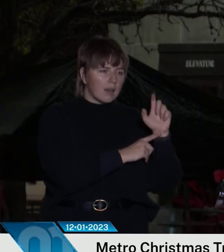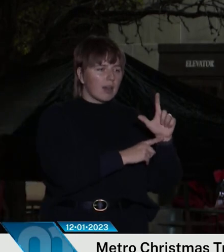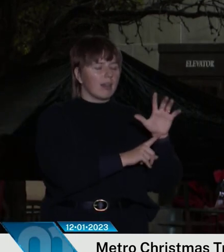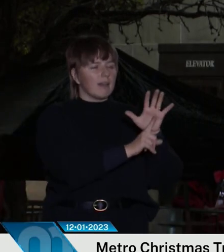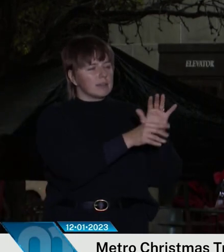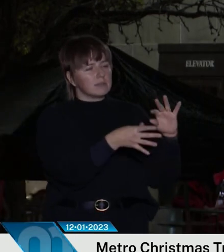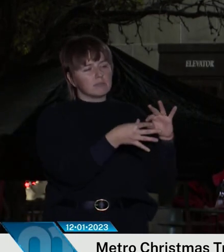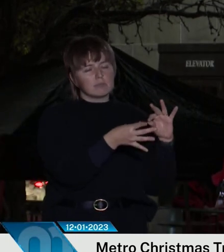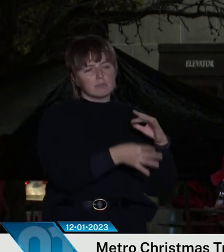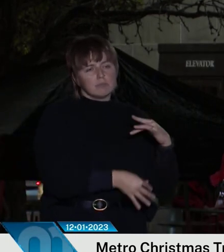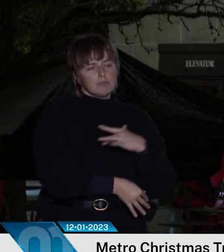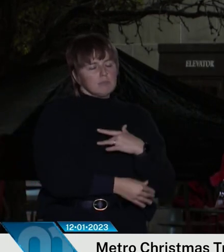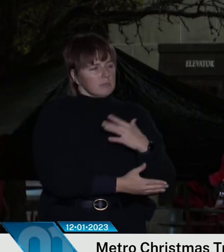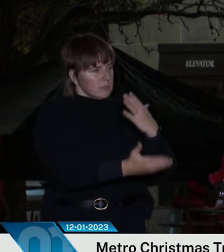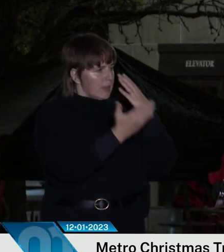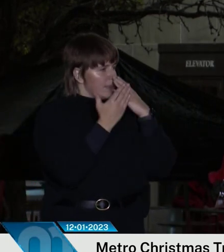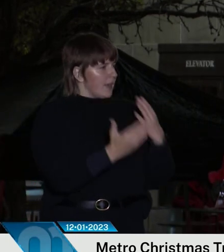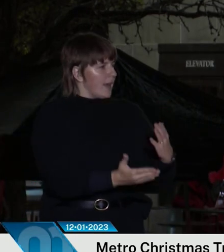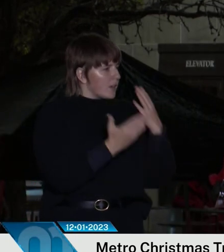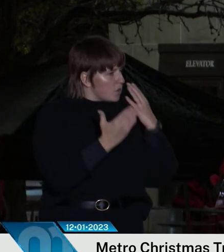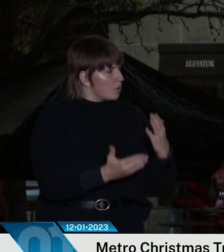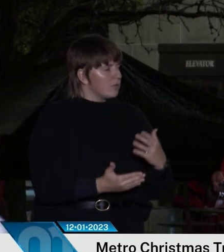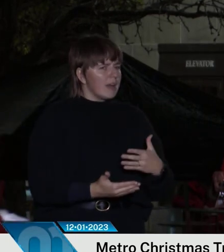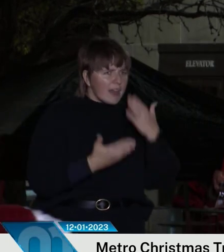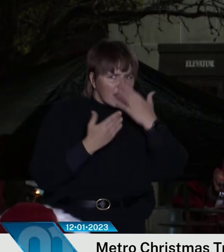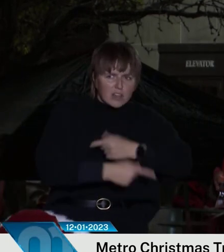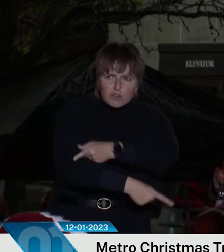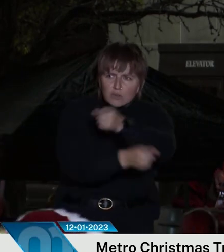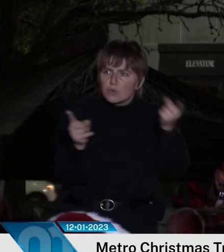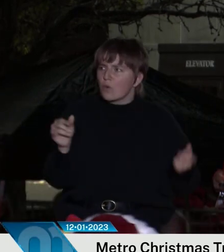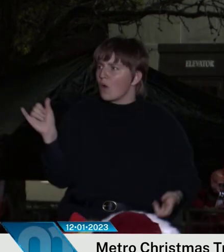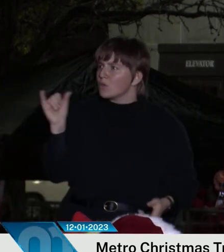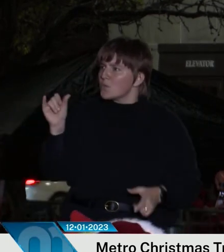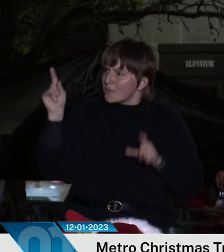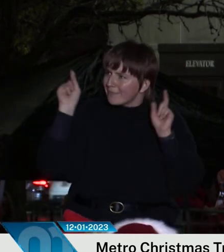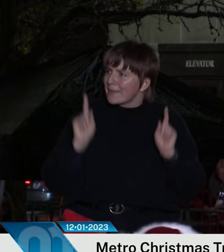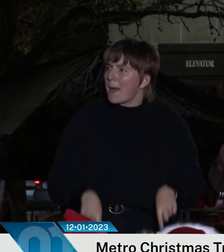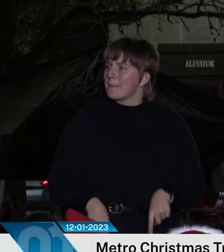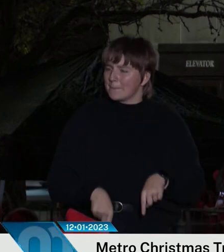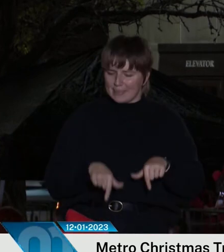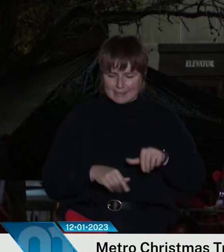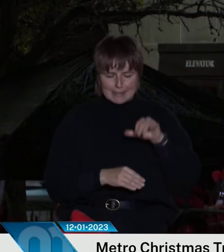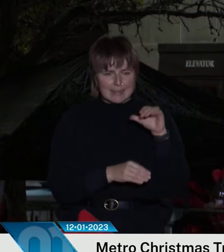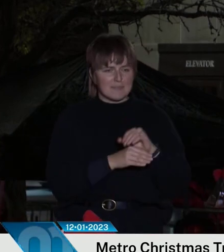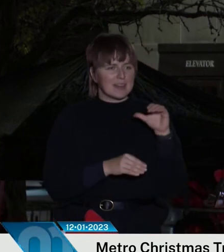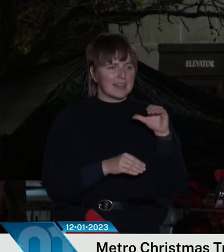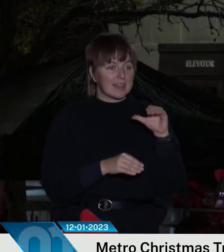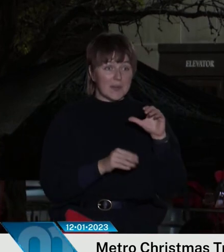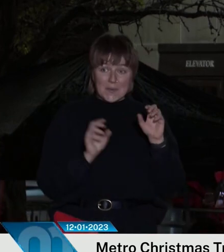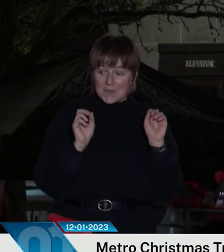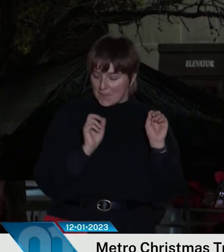THOSE VERY INCREDIBLE WORDS. AND I WANT TO THANK ALL OF YOU AGAIN